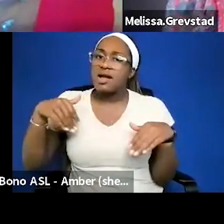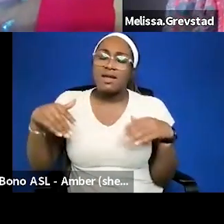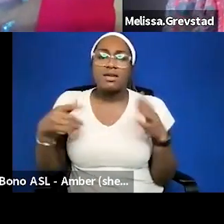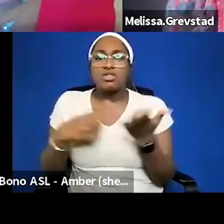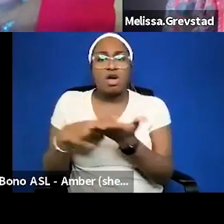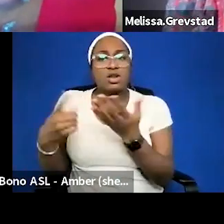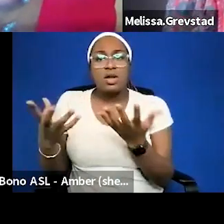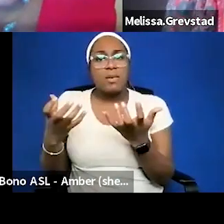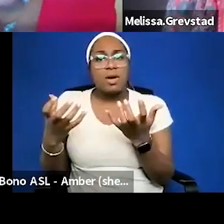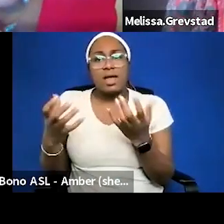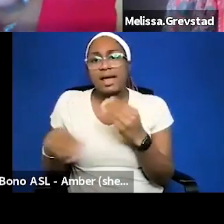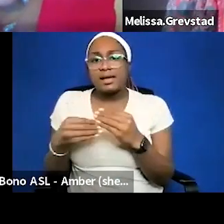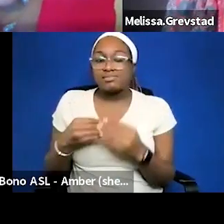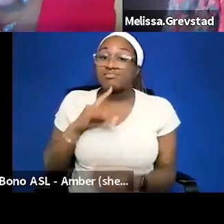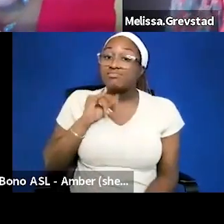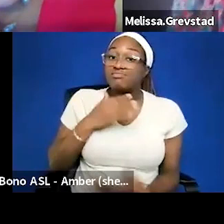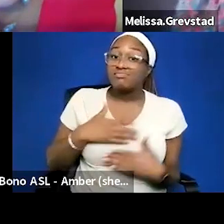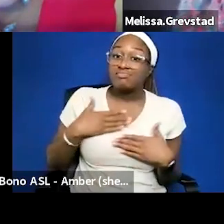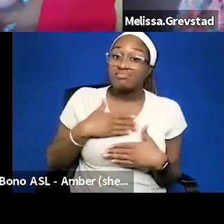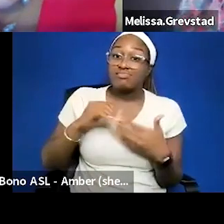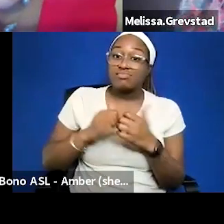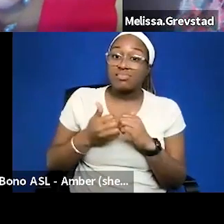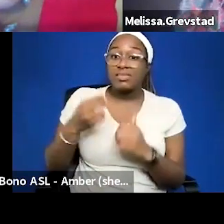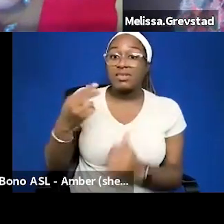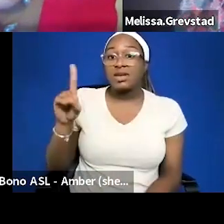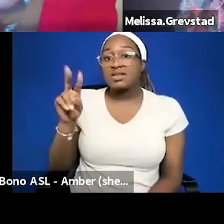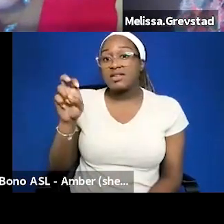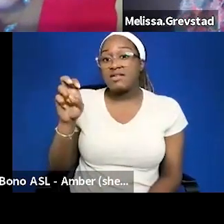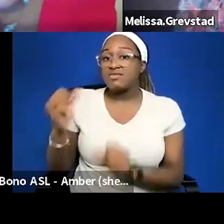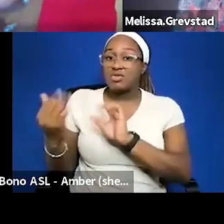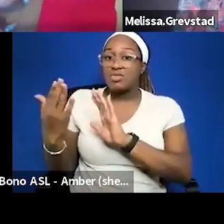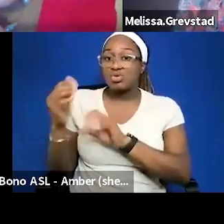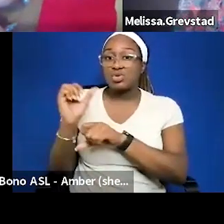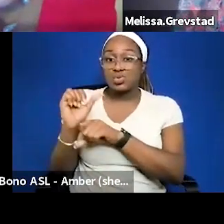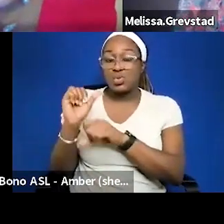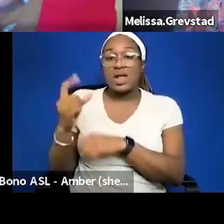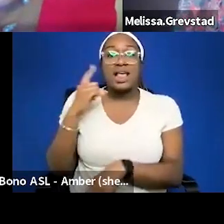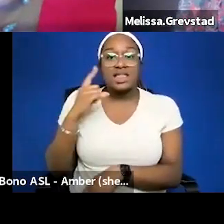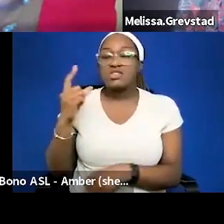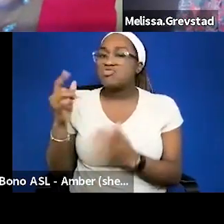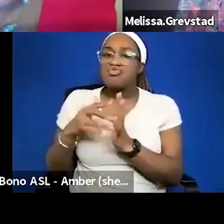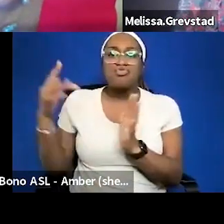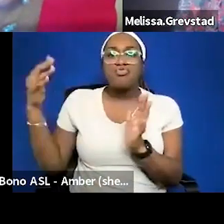I just really appreciated how Dove has approached this work. I think it is rare to see a brand